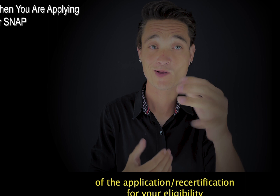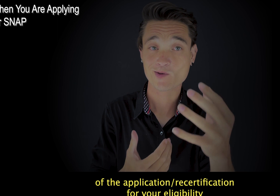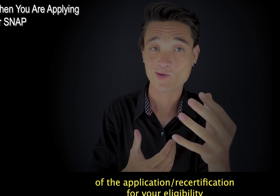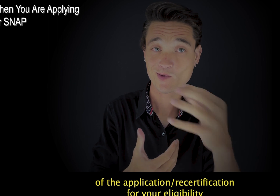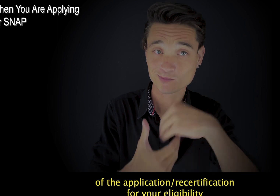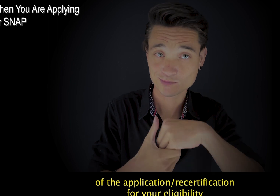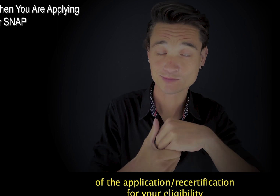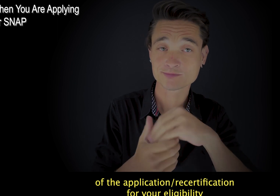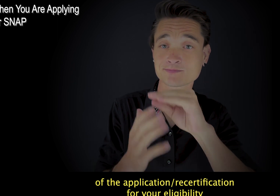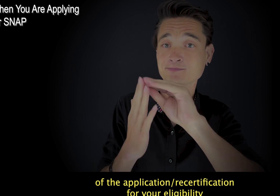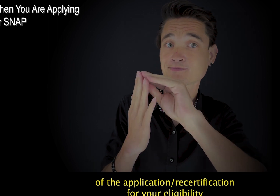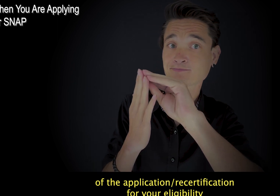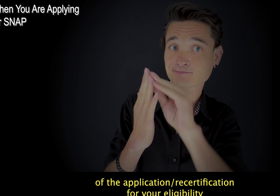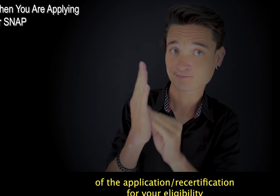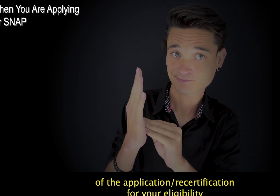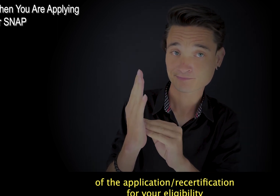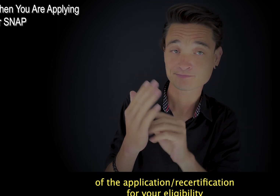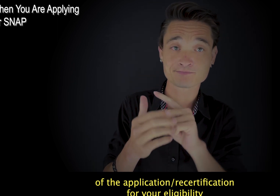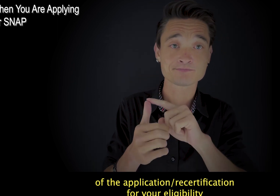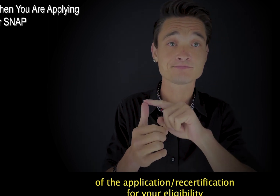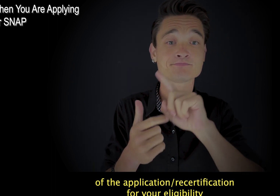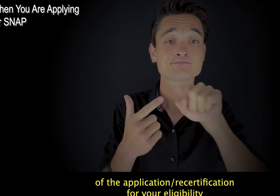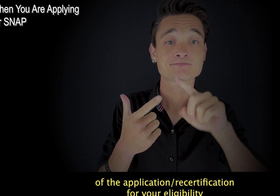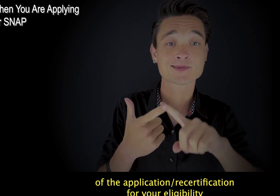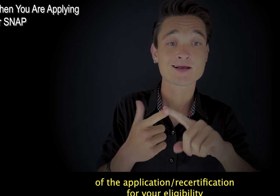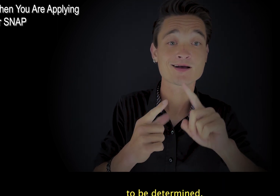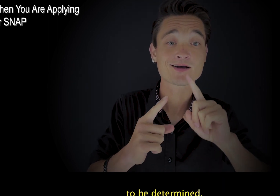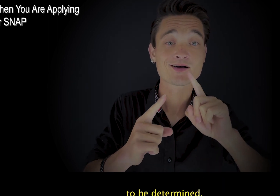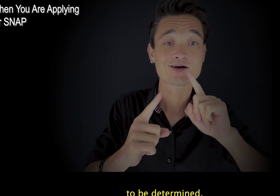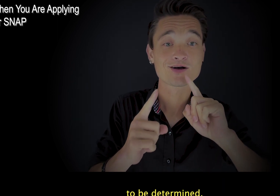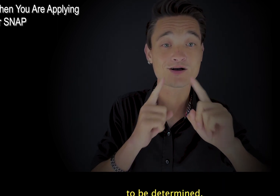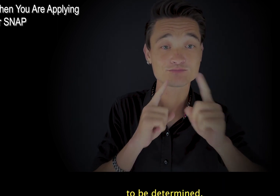of the application/recertification for your eligibility to be determined.